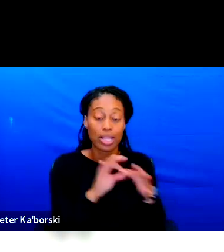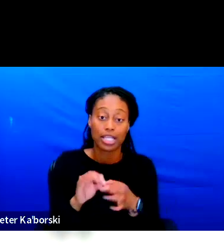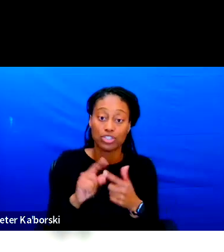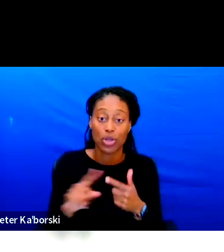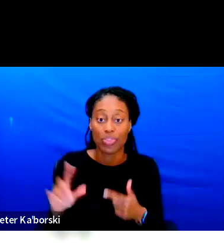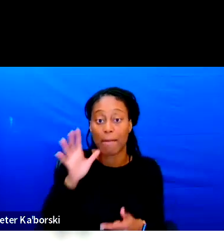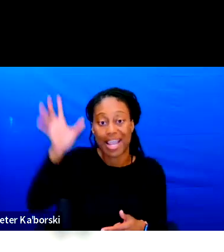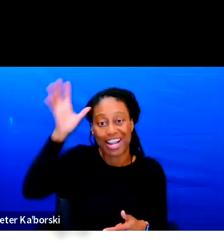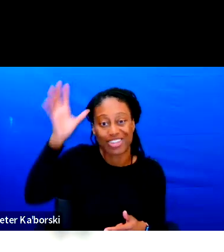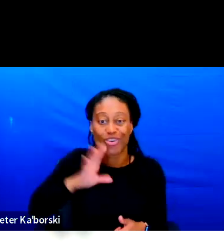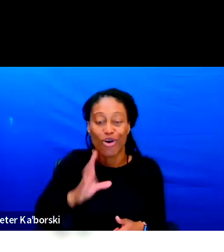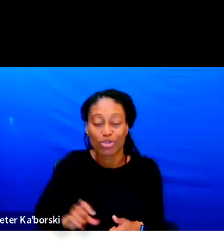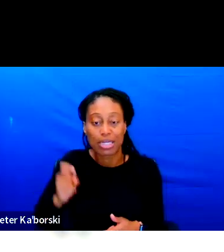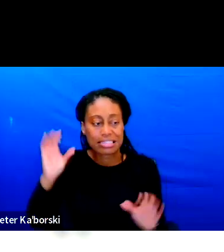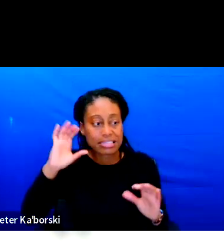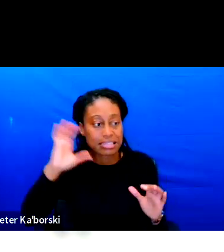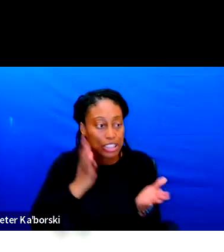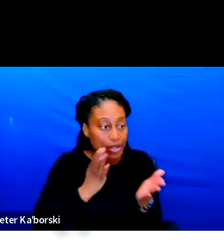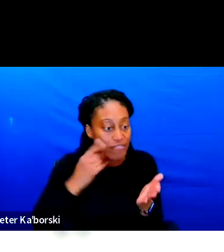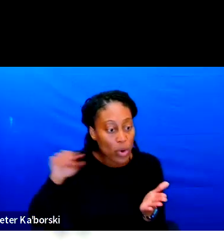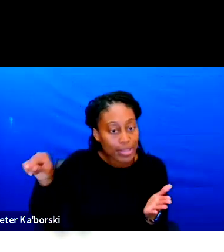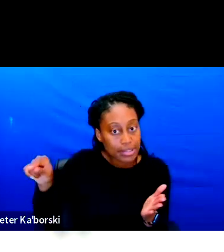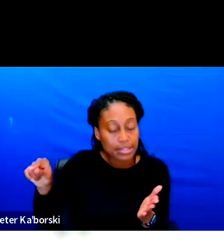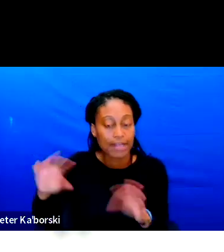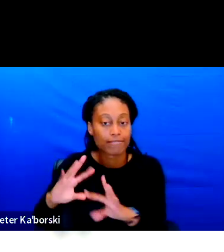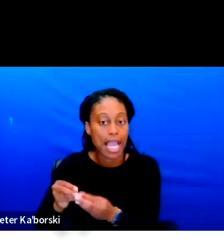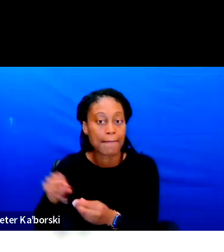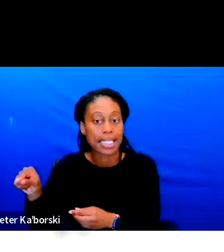Adam Ayers w/ APRIL: so seeking services for their for their aging parents or family members.